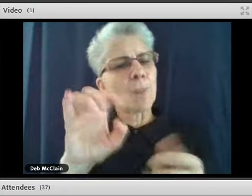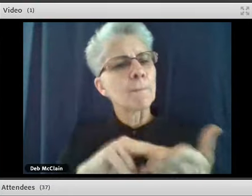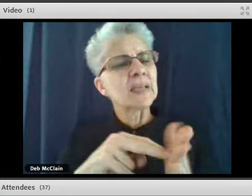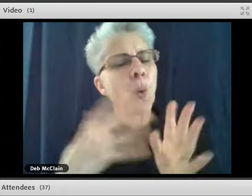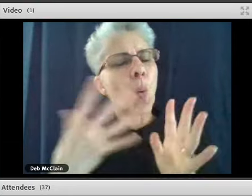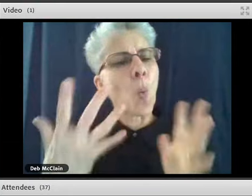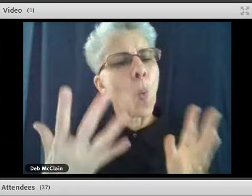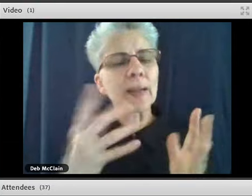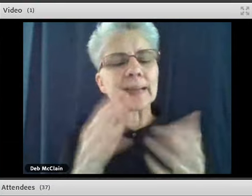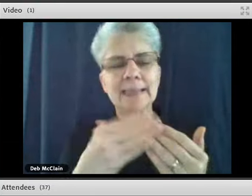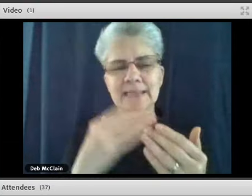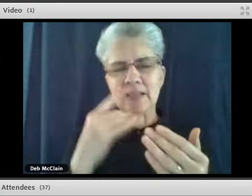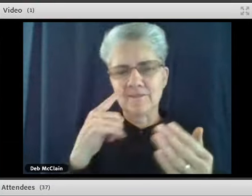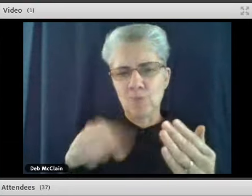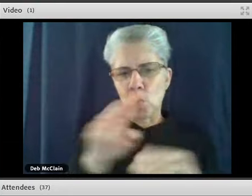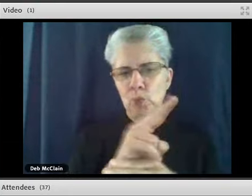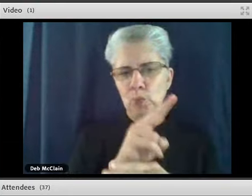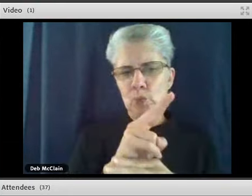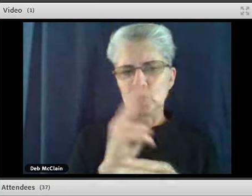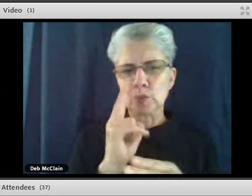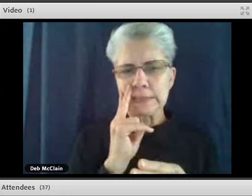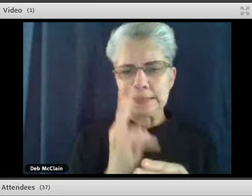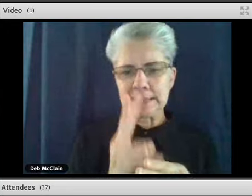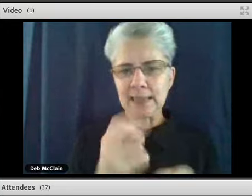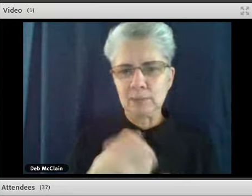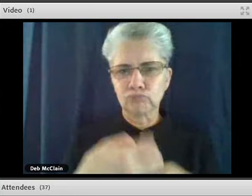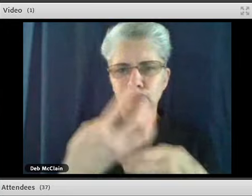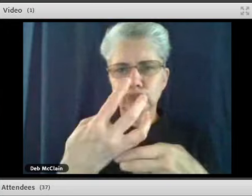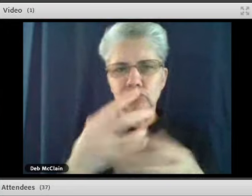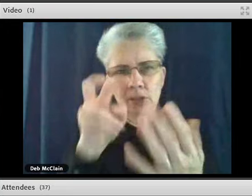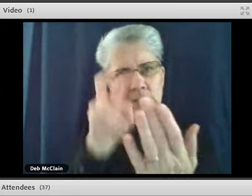Well, that means it makes -- it's easier for users to see and hear content,